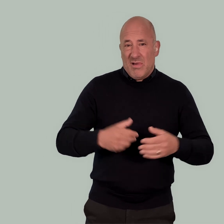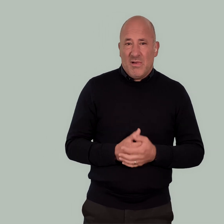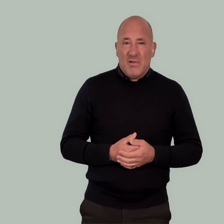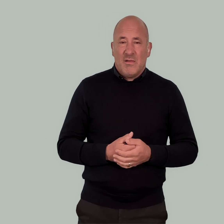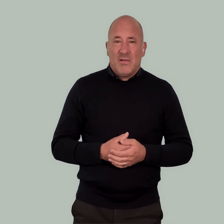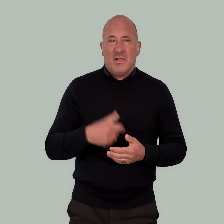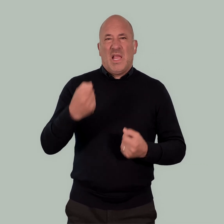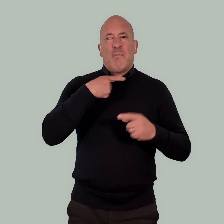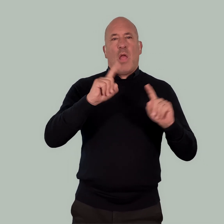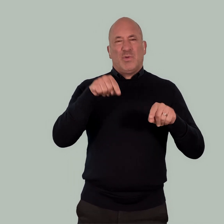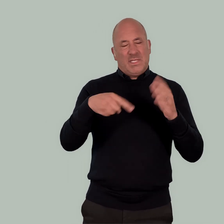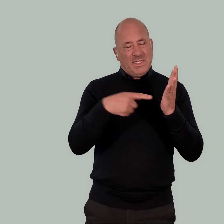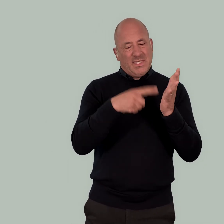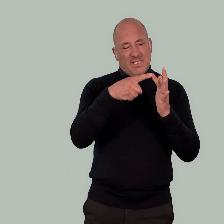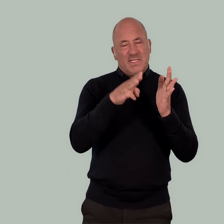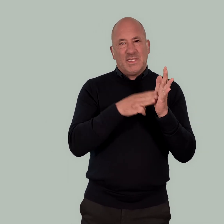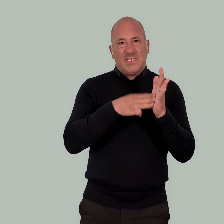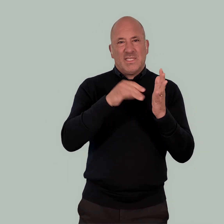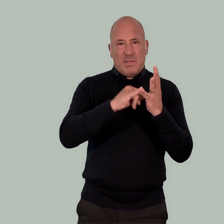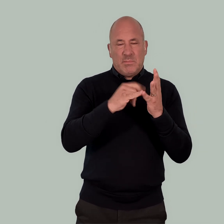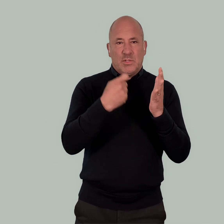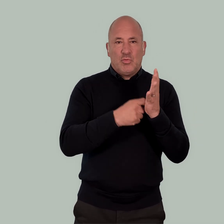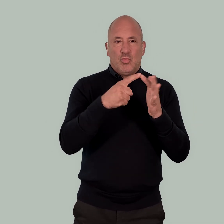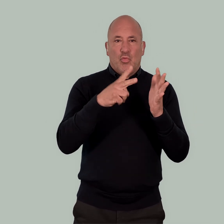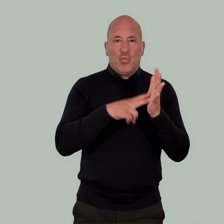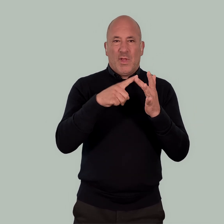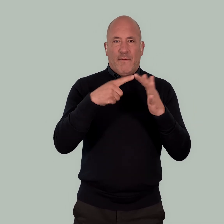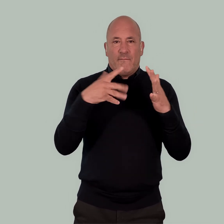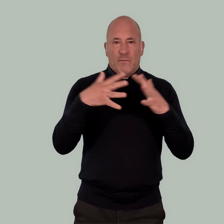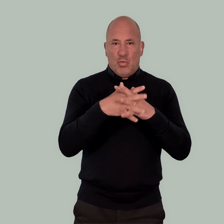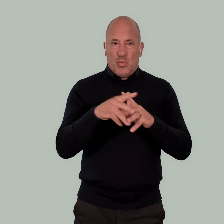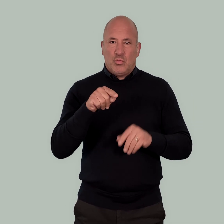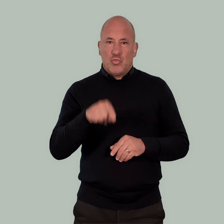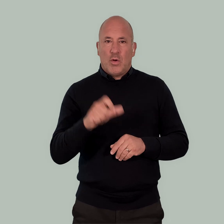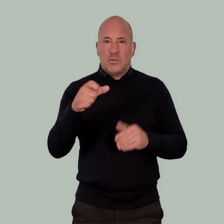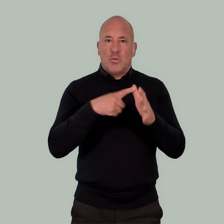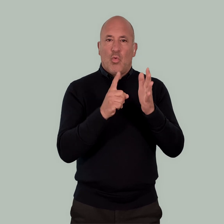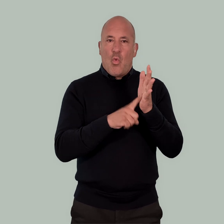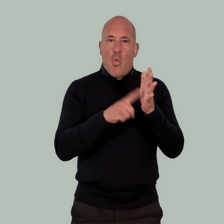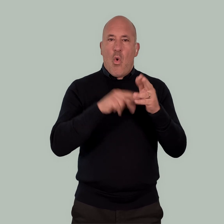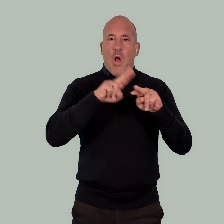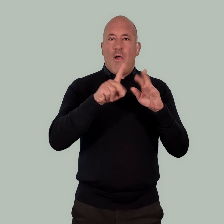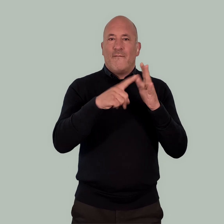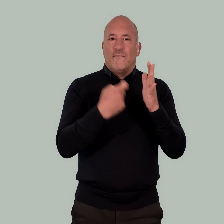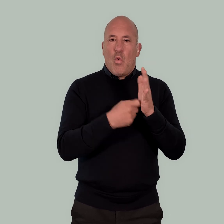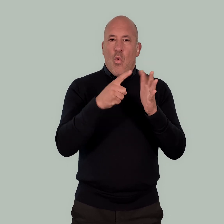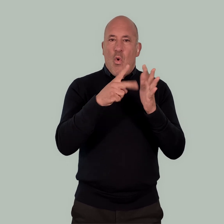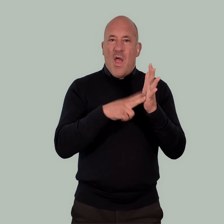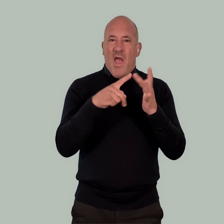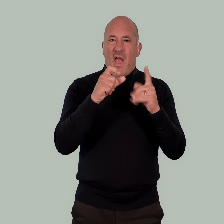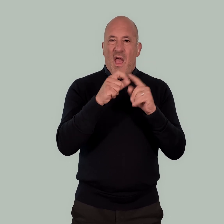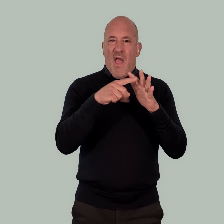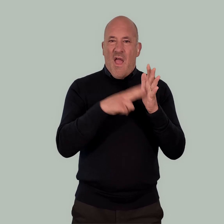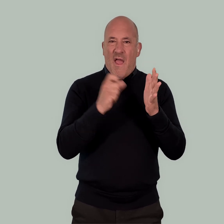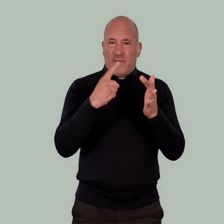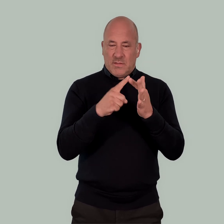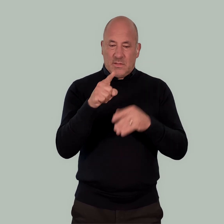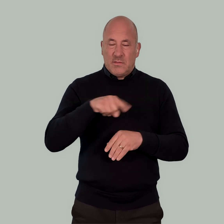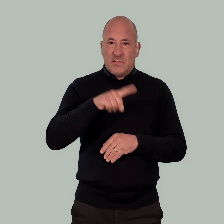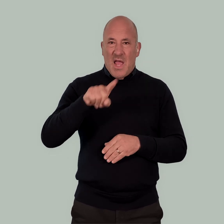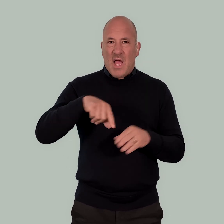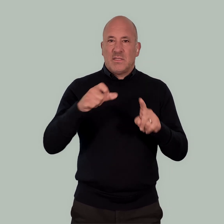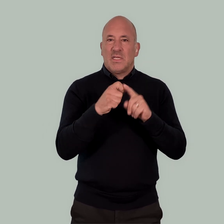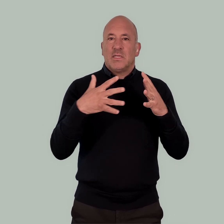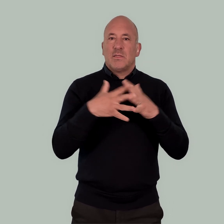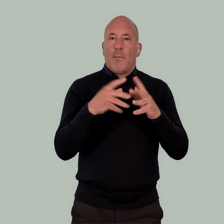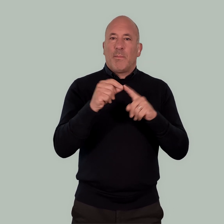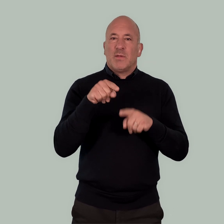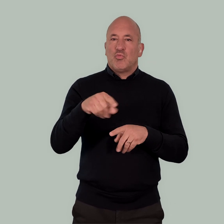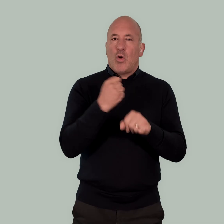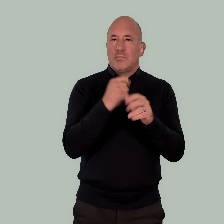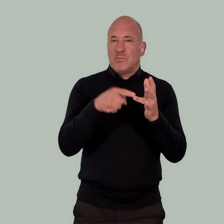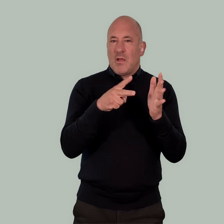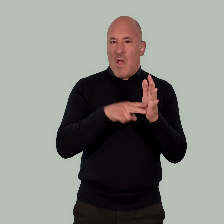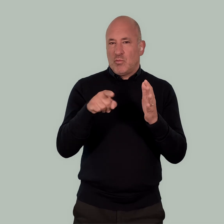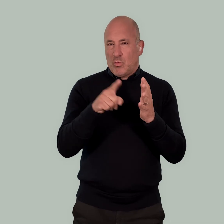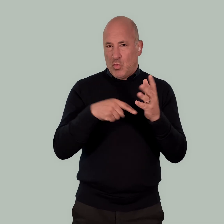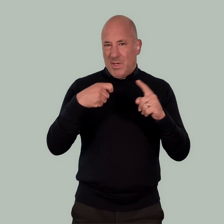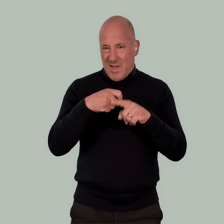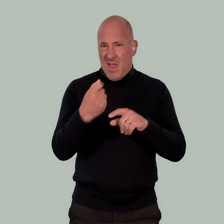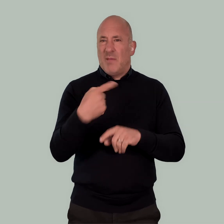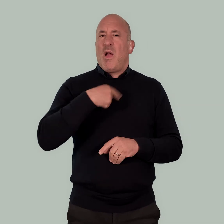You can email us on timmsreview.callforevidence@dwp.gov.uk